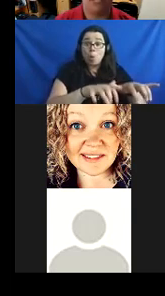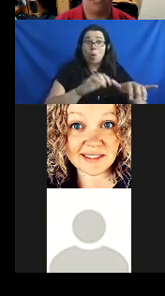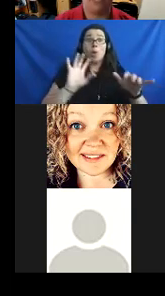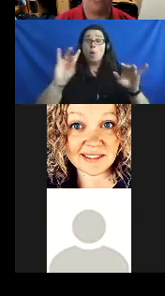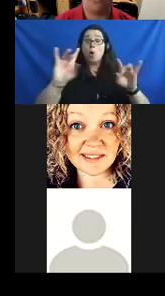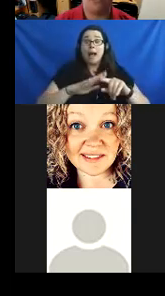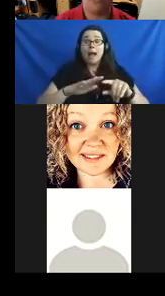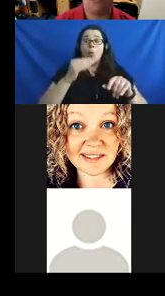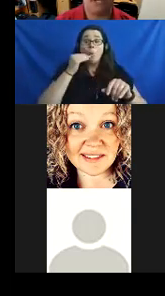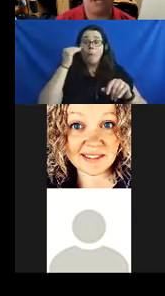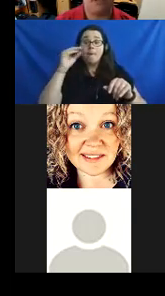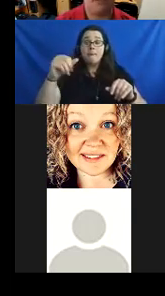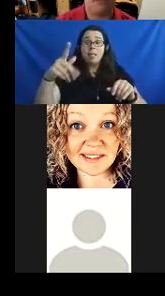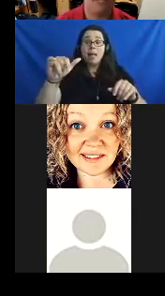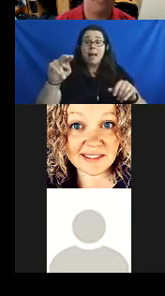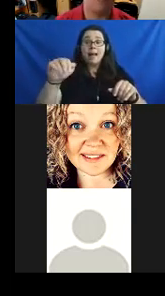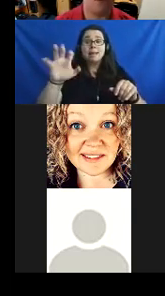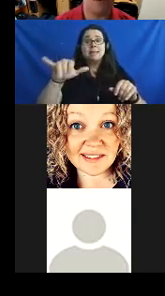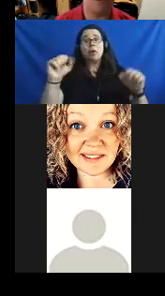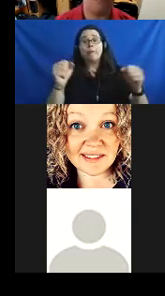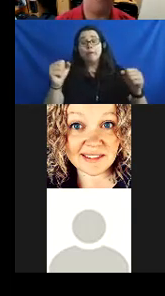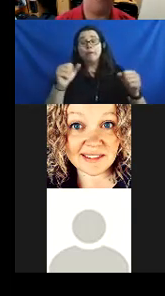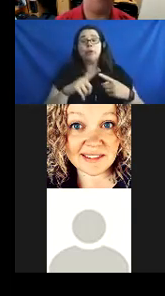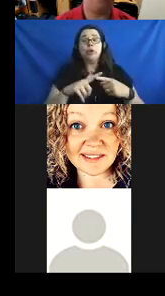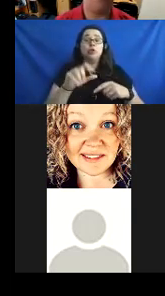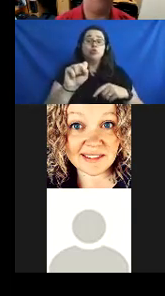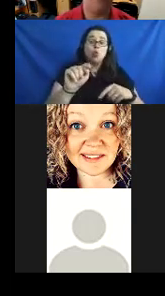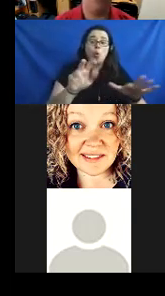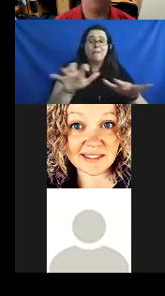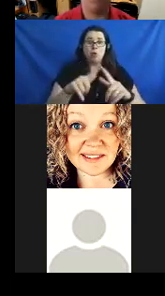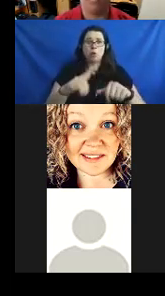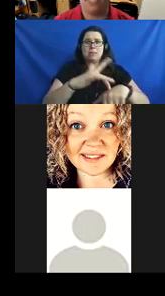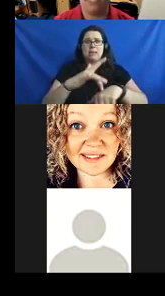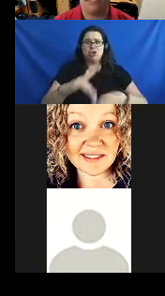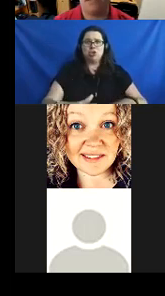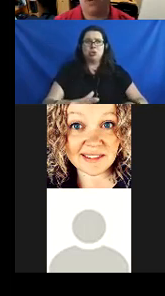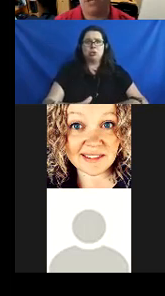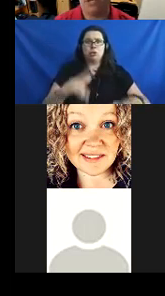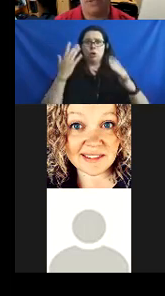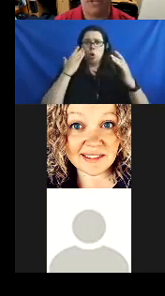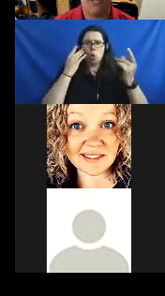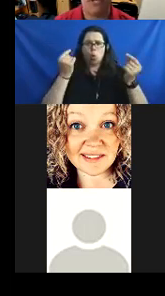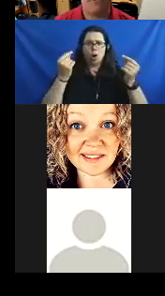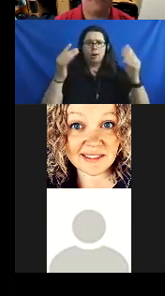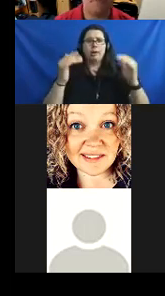OR ANYTHING ELSEWHERE SOMEONE MIGHT NEED A TACTILE MARKER. OF COURSE, LIGHTING IS AN IMPORTANT CONSIDERATION.